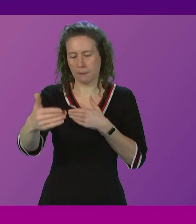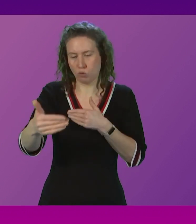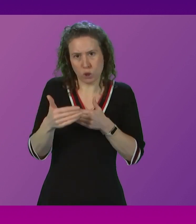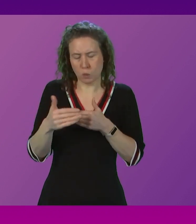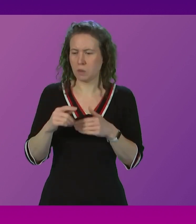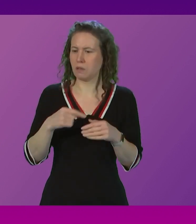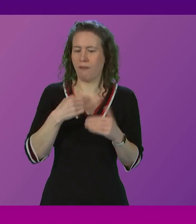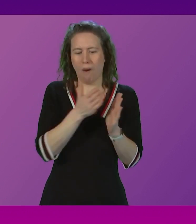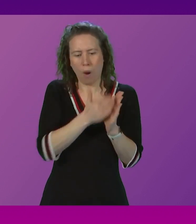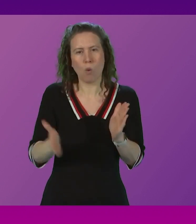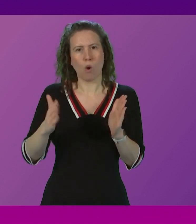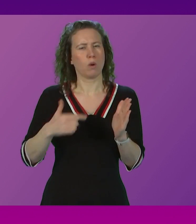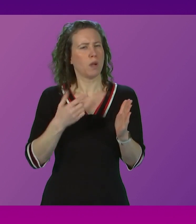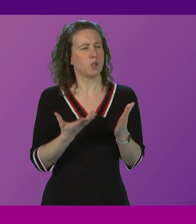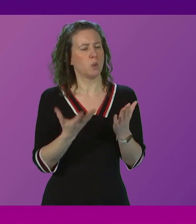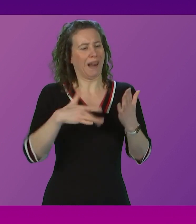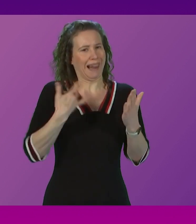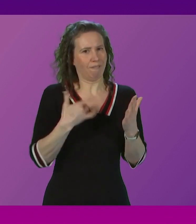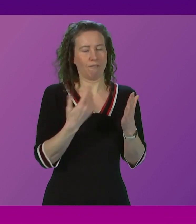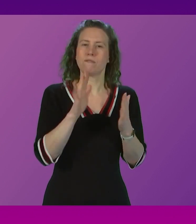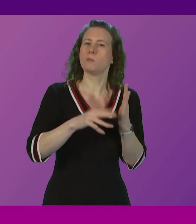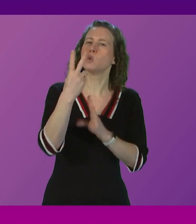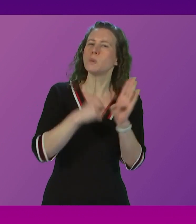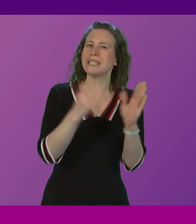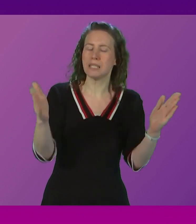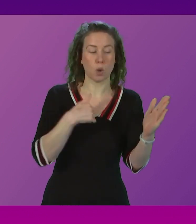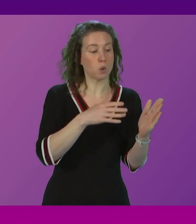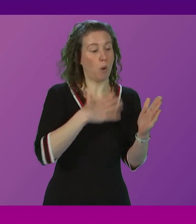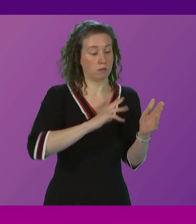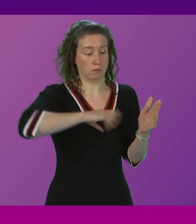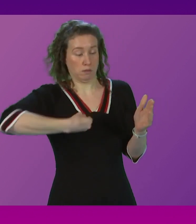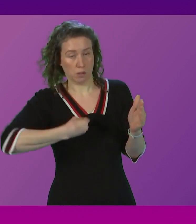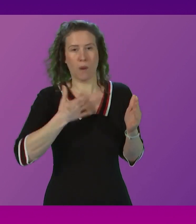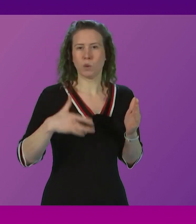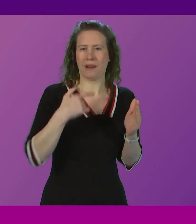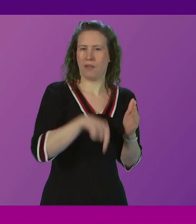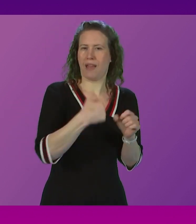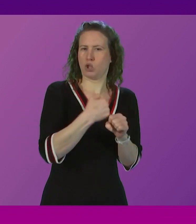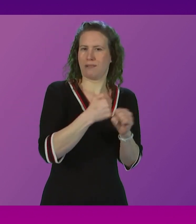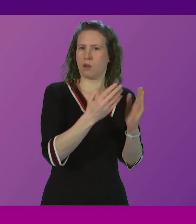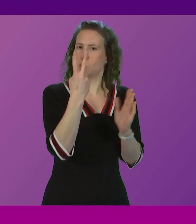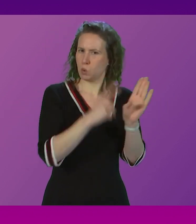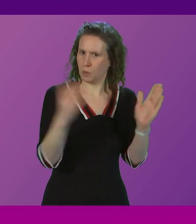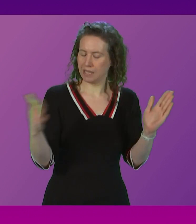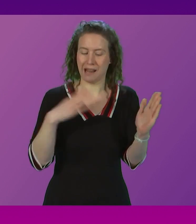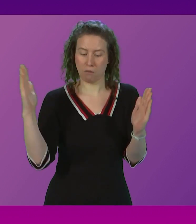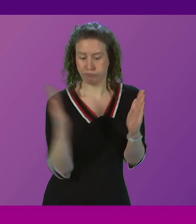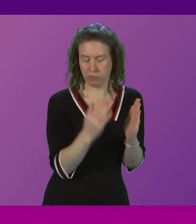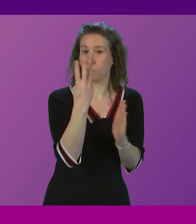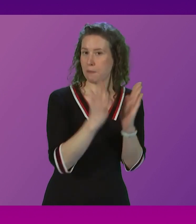lived in their acquired gender. A majority oppose removing the requirement for a doctor’s diagnosis